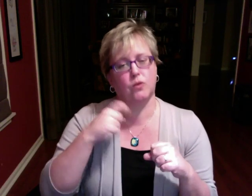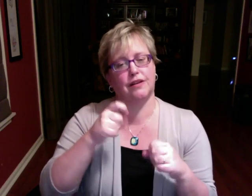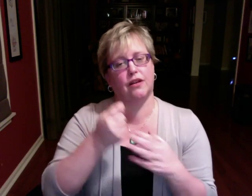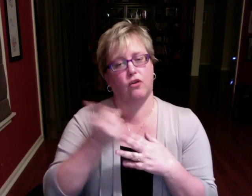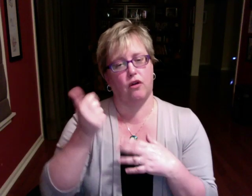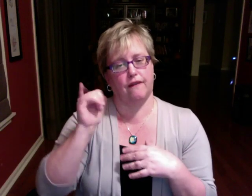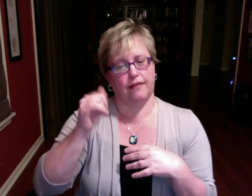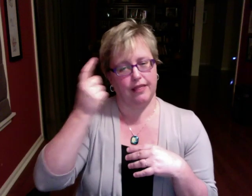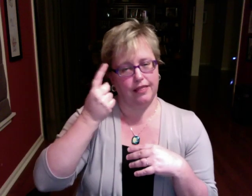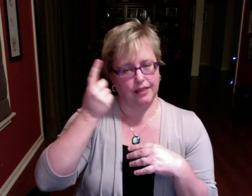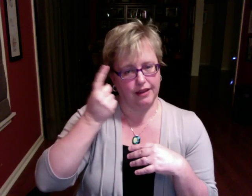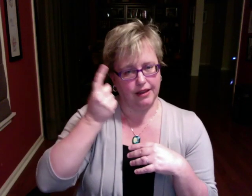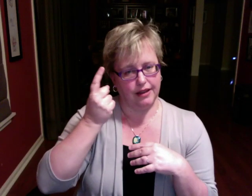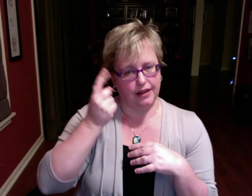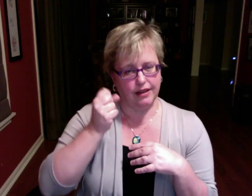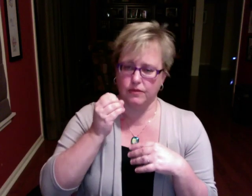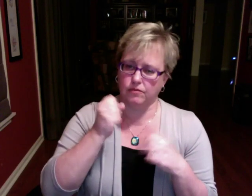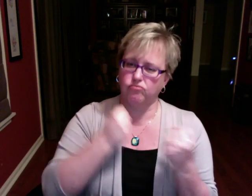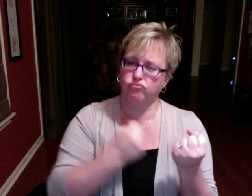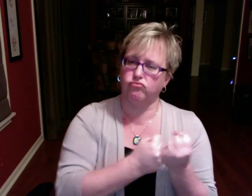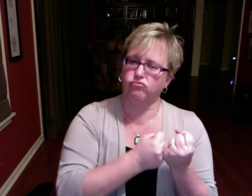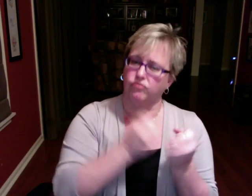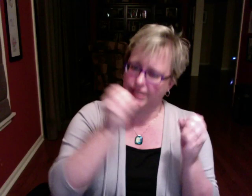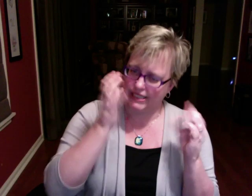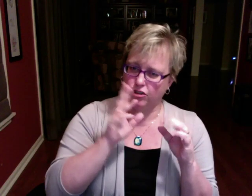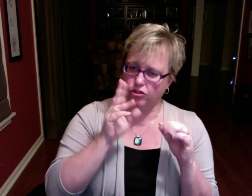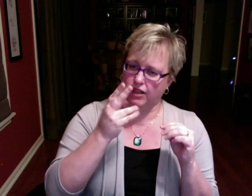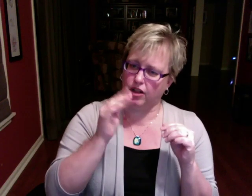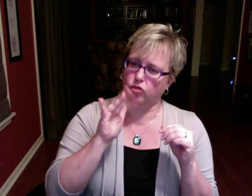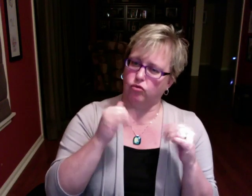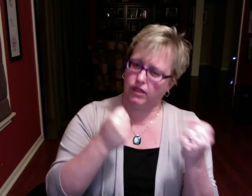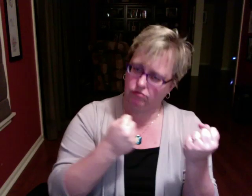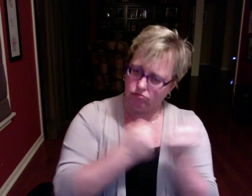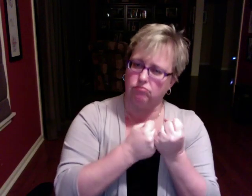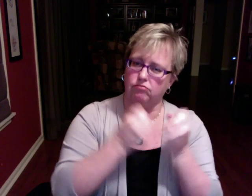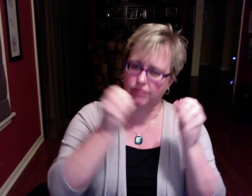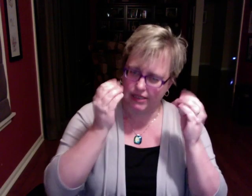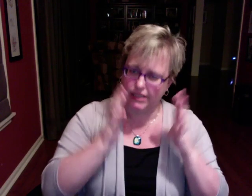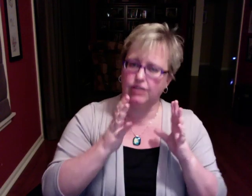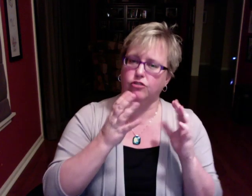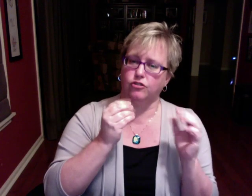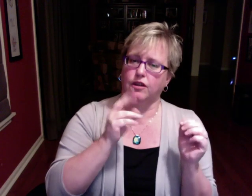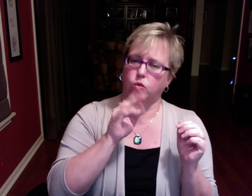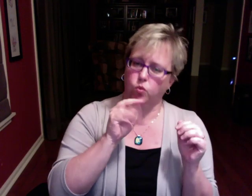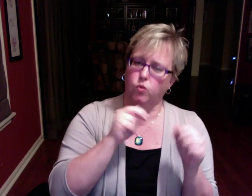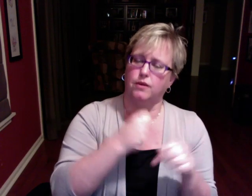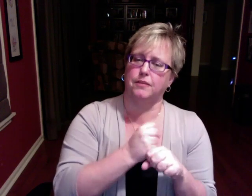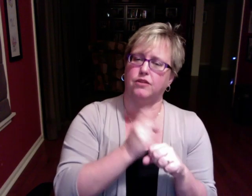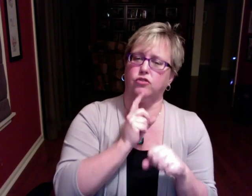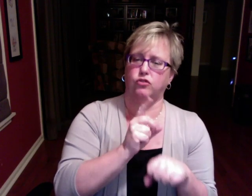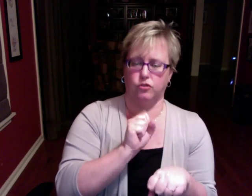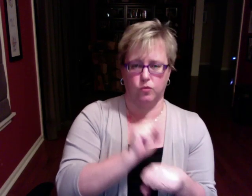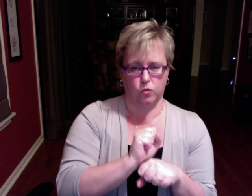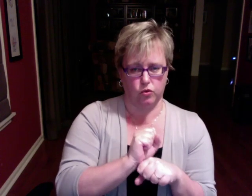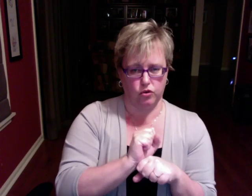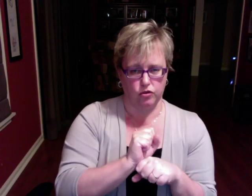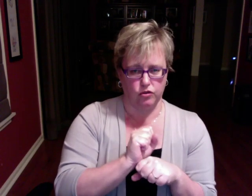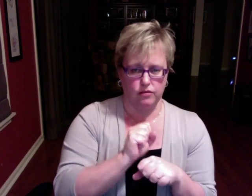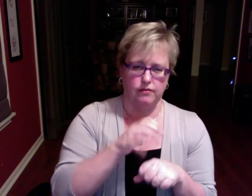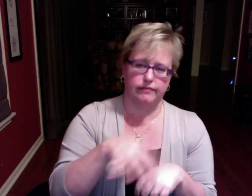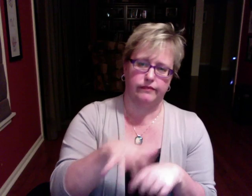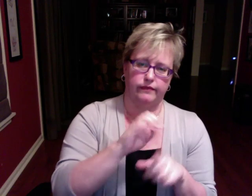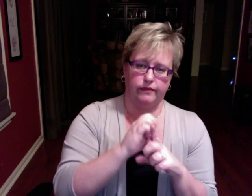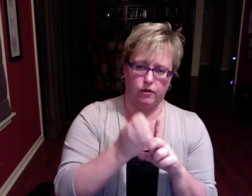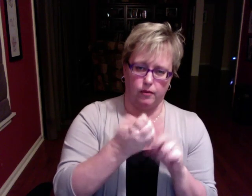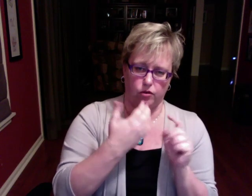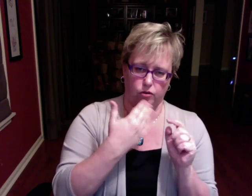She was in support of teacher unions that ensure good work environments.